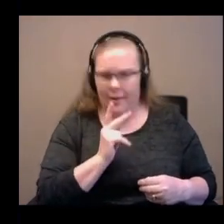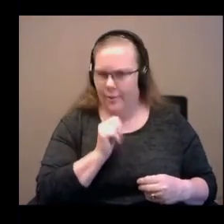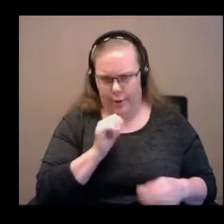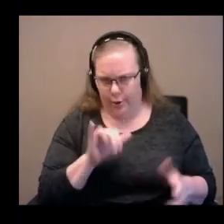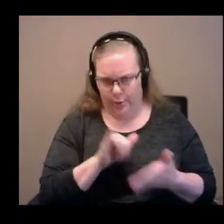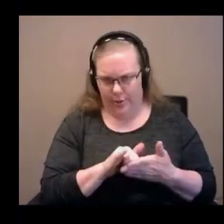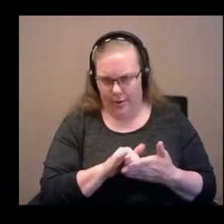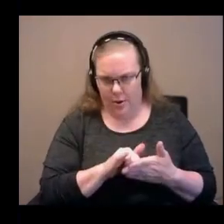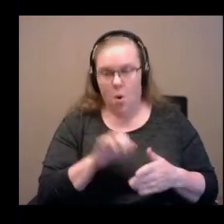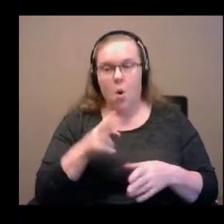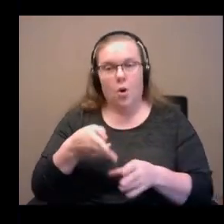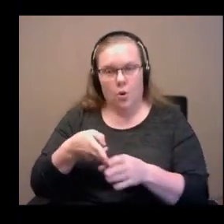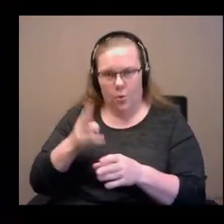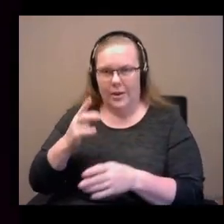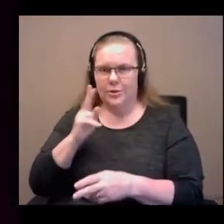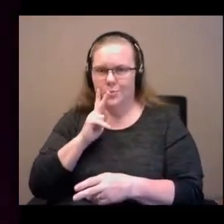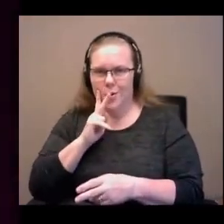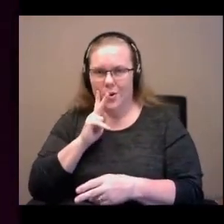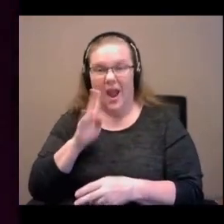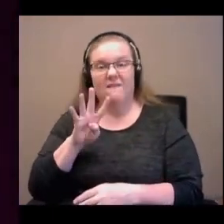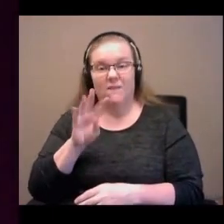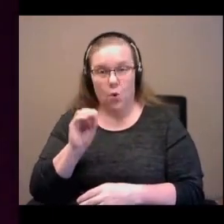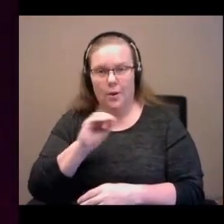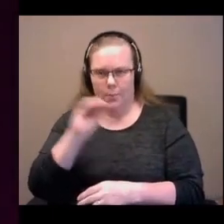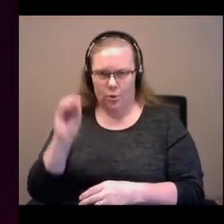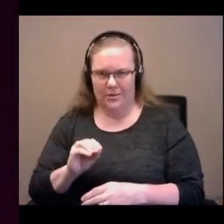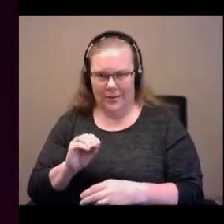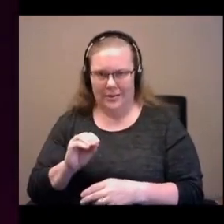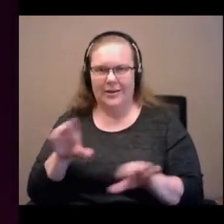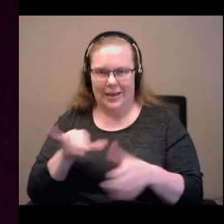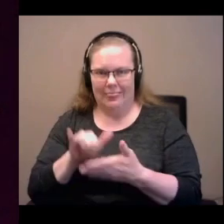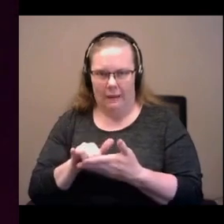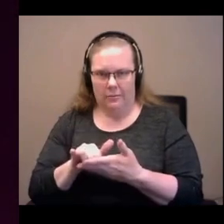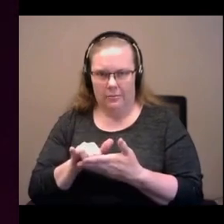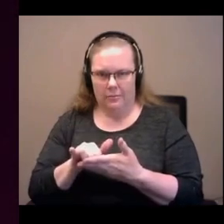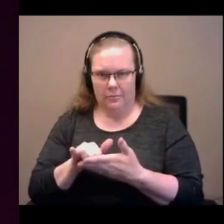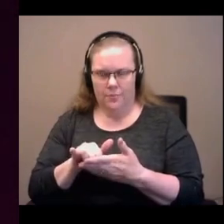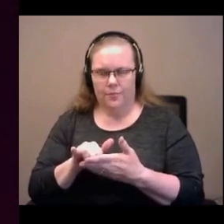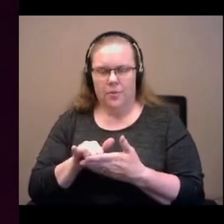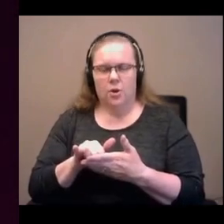which is what 40 percent of them did. Right? This campaign highlighted a gap between attitudes and